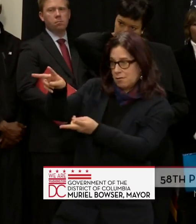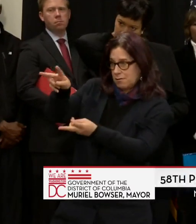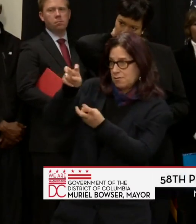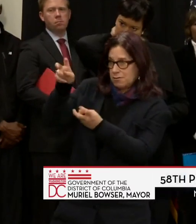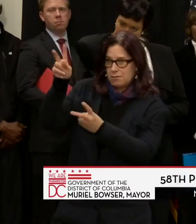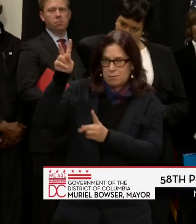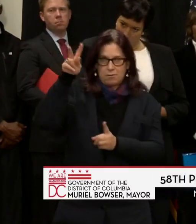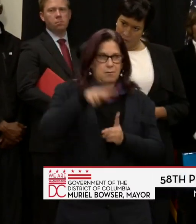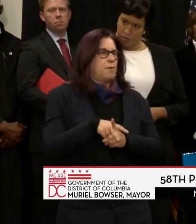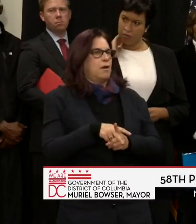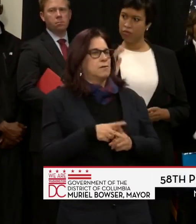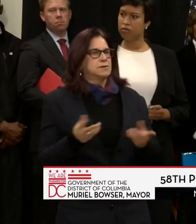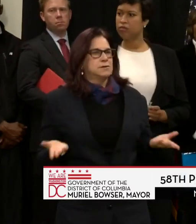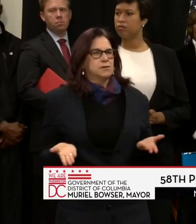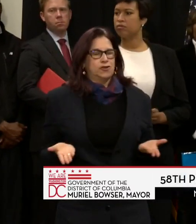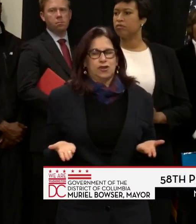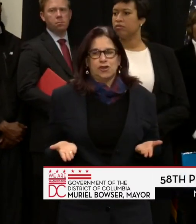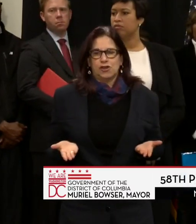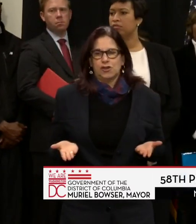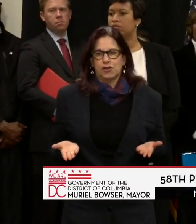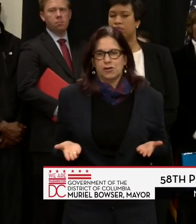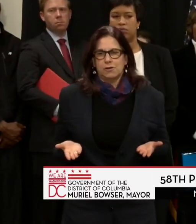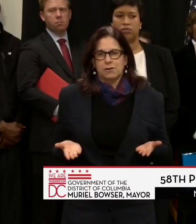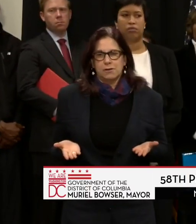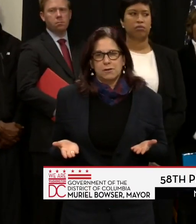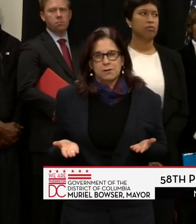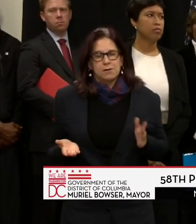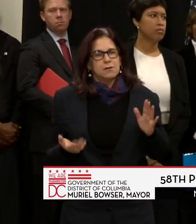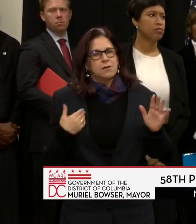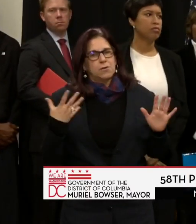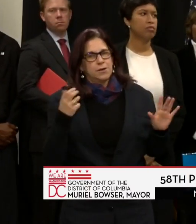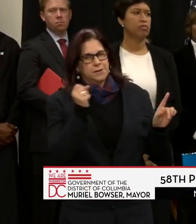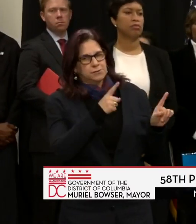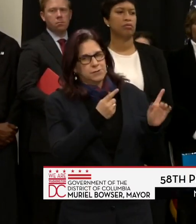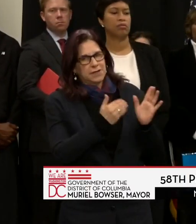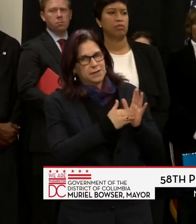THOUGH, HAVE YOU SEEN ANY OR ADDRESSING ANY SPECIFIC THREATS